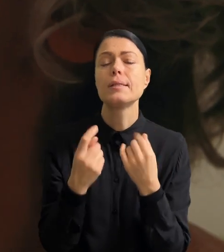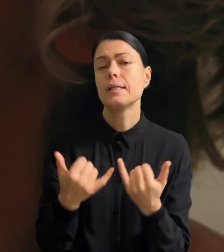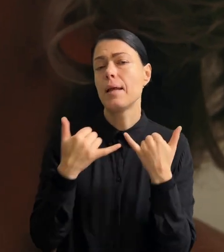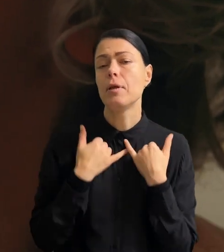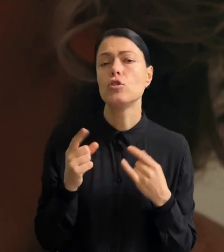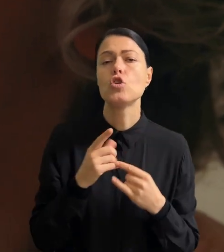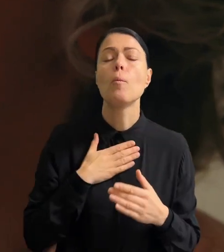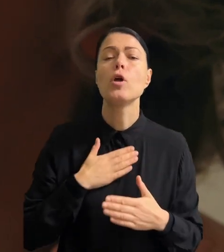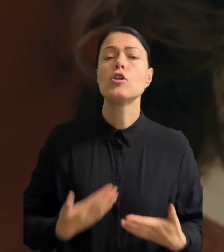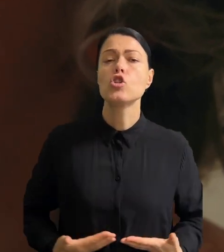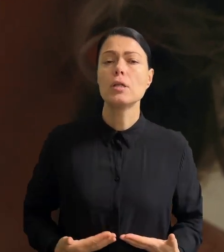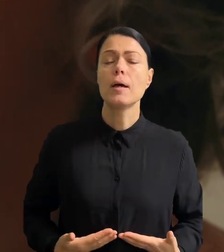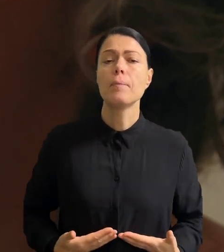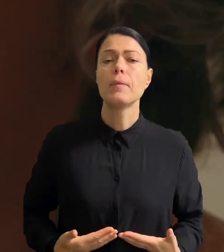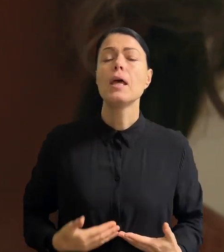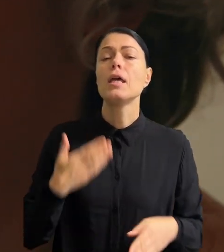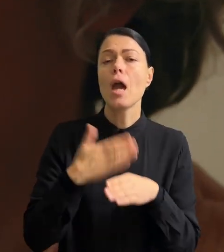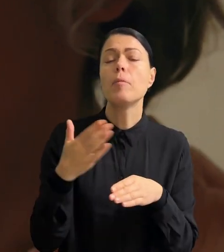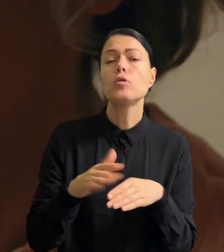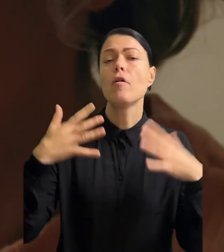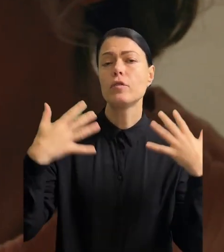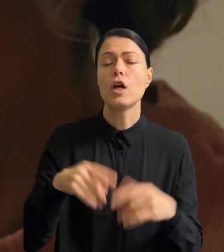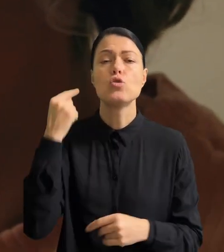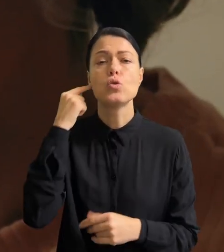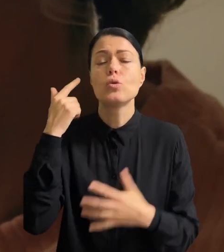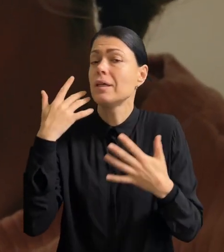That I would gradually lose my hearing, and that's it.